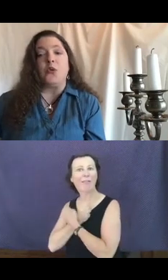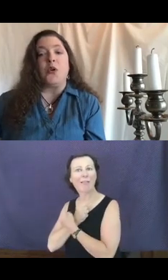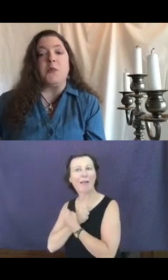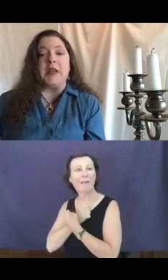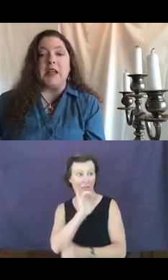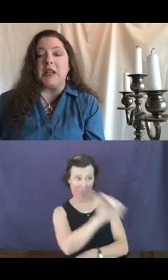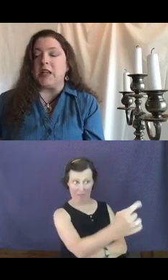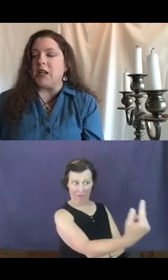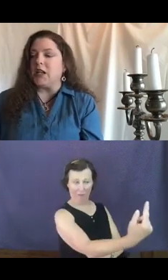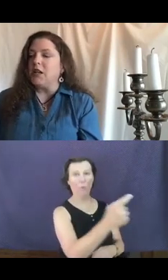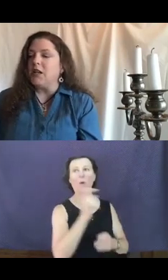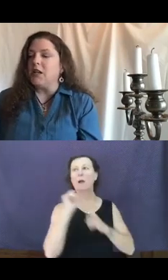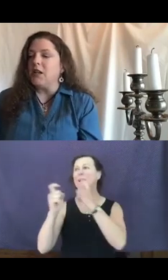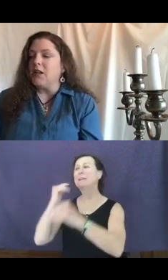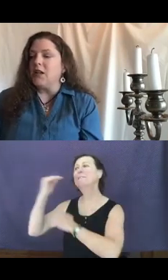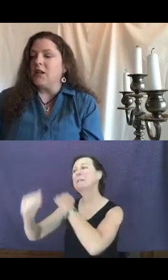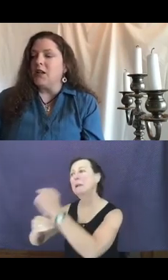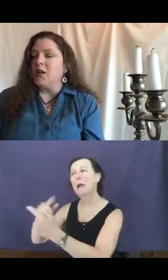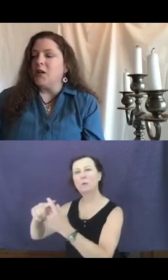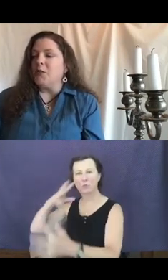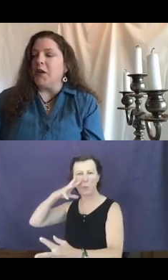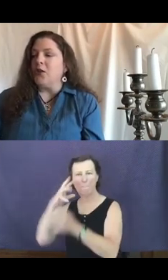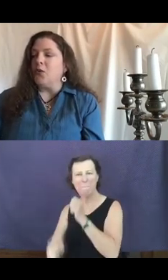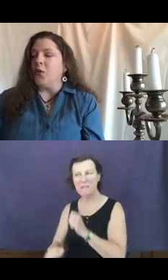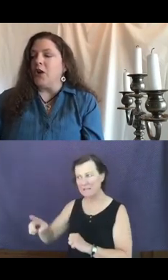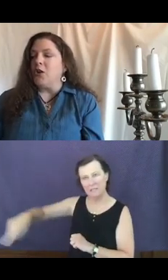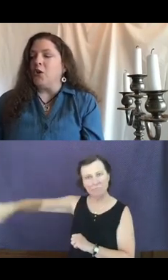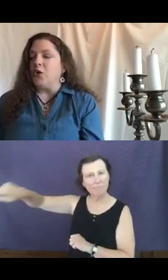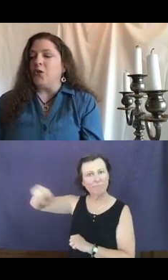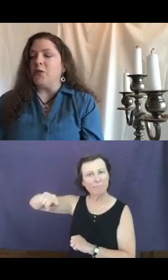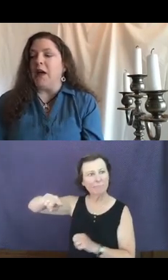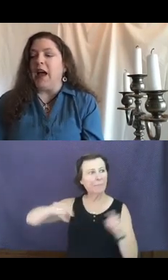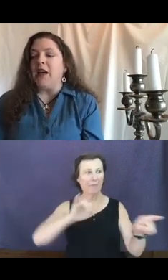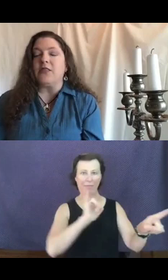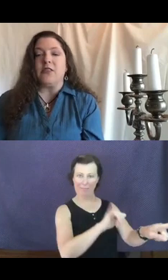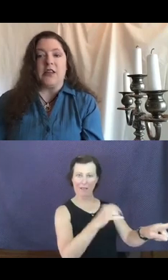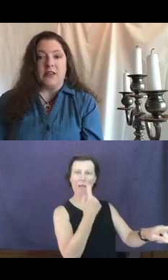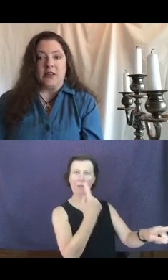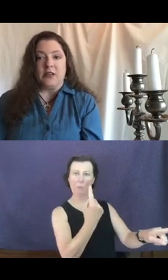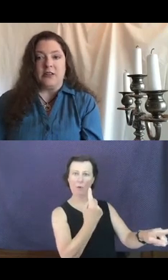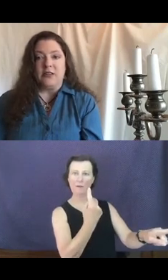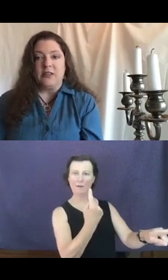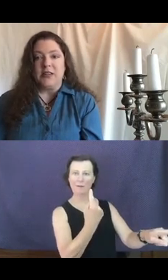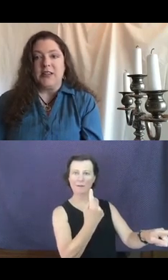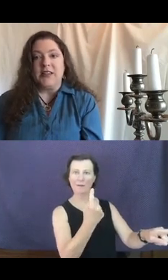are mean. Be the one who looks past the insult,